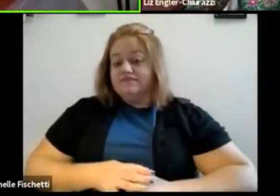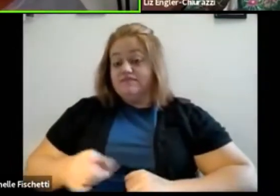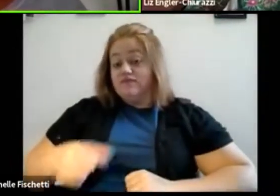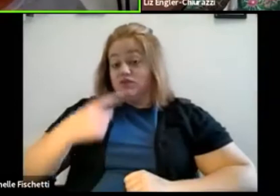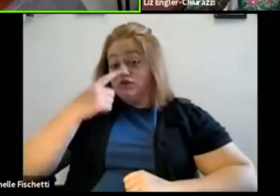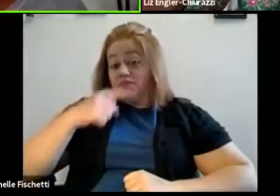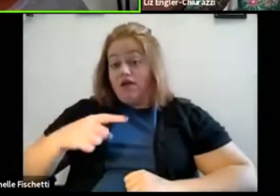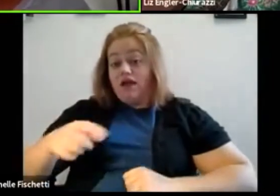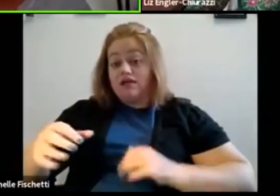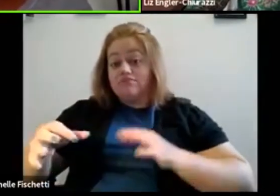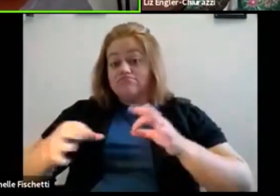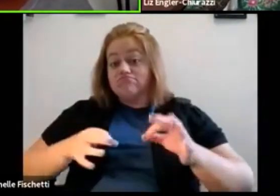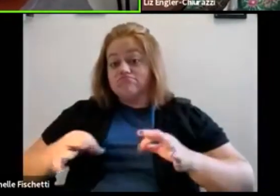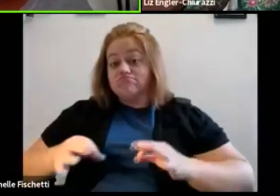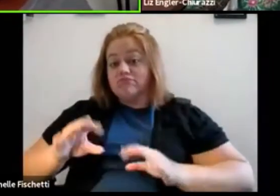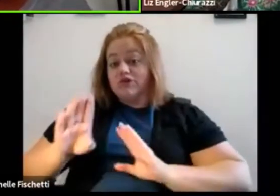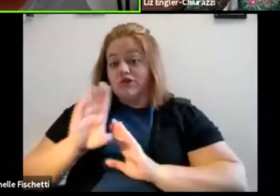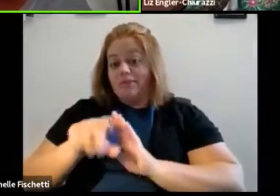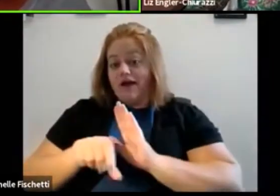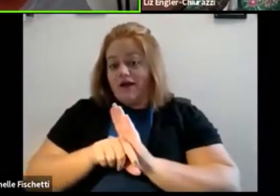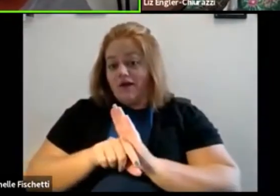on your background and how you got started in your